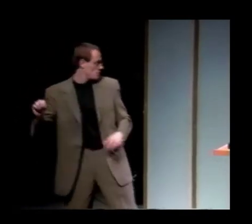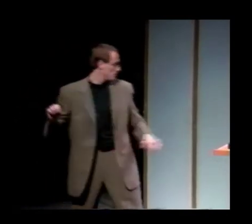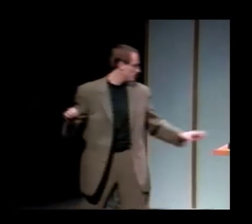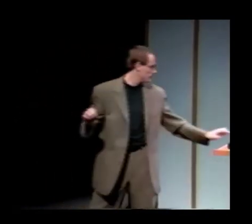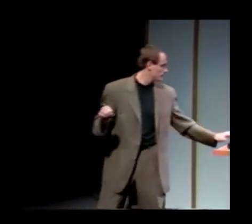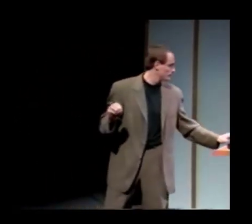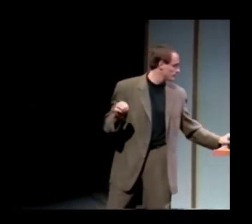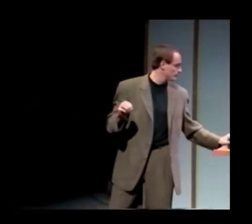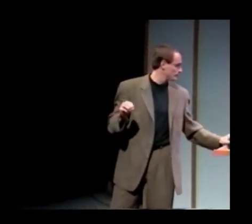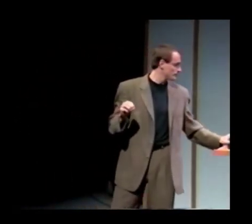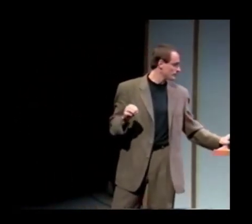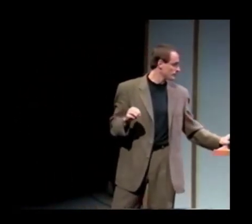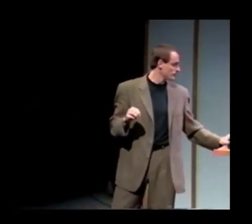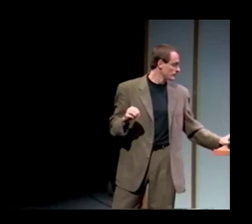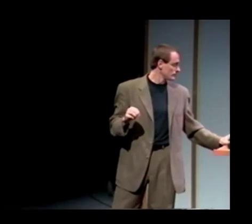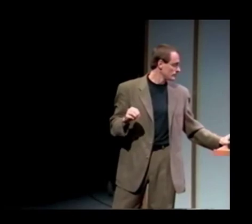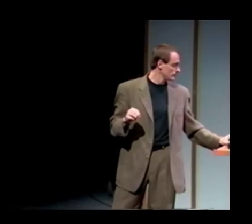SO LET'S GO BACK TO THE VALLI POEM.